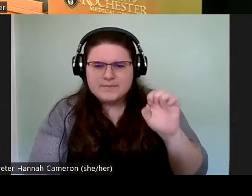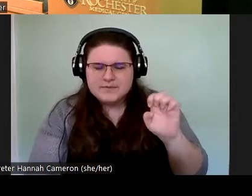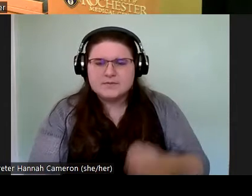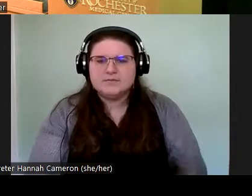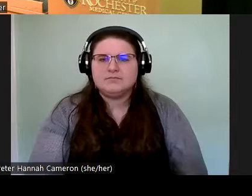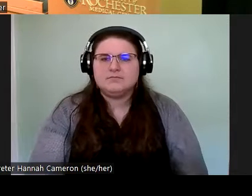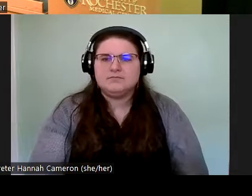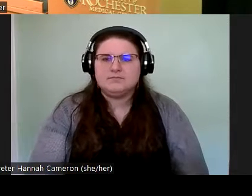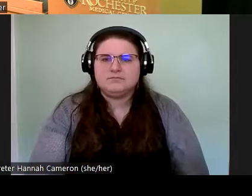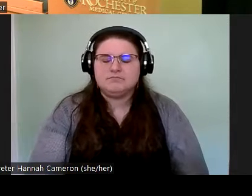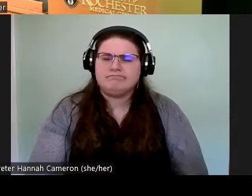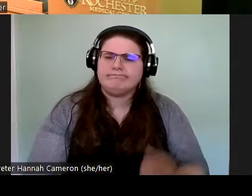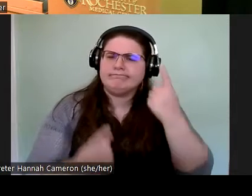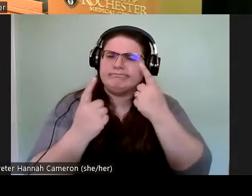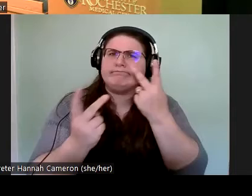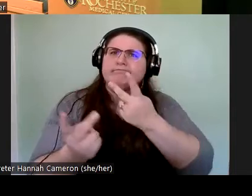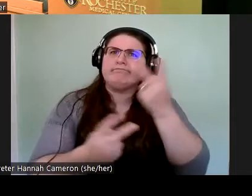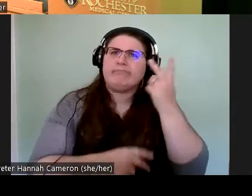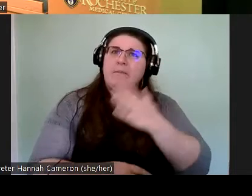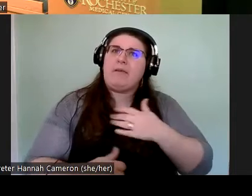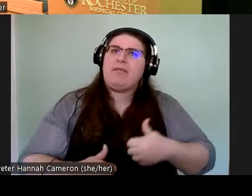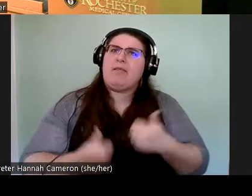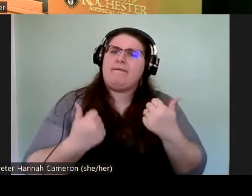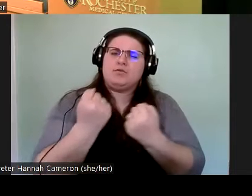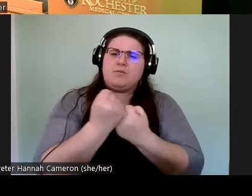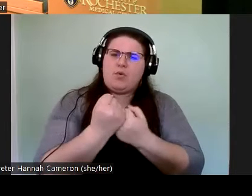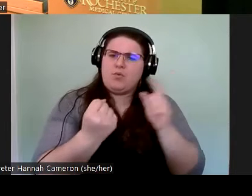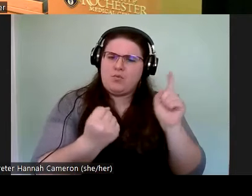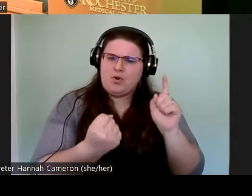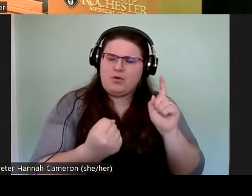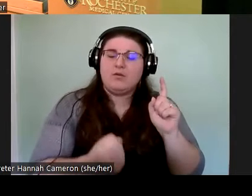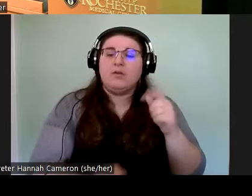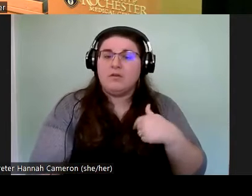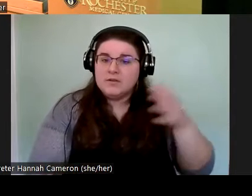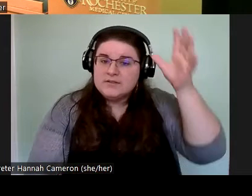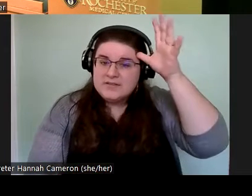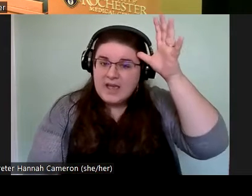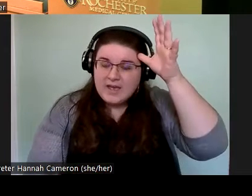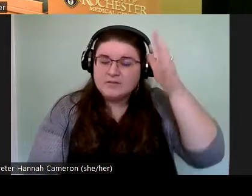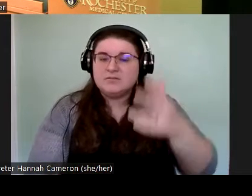maybe have supported you I can say that my dad had triple heart bypass surgery in 1971 when that was